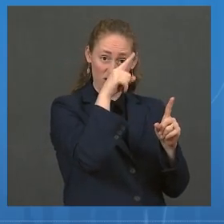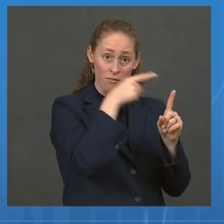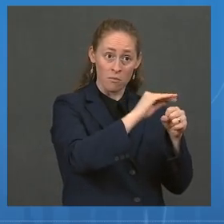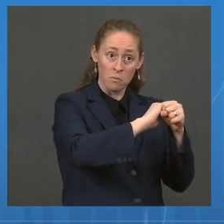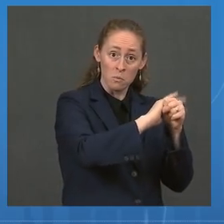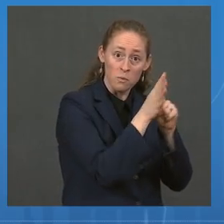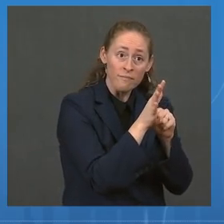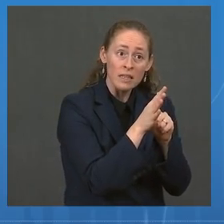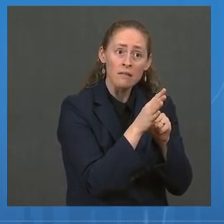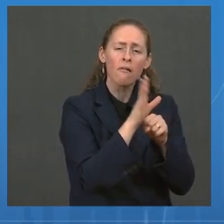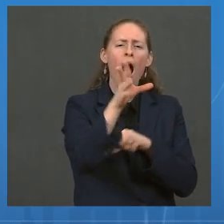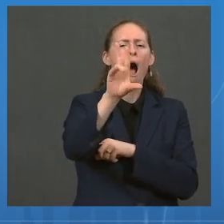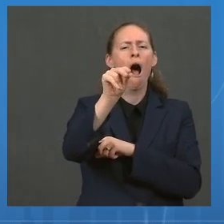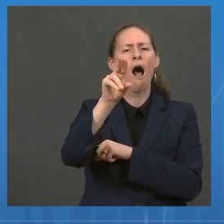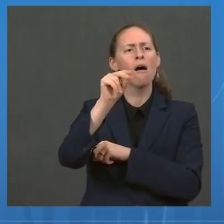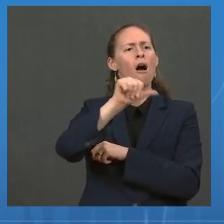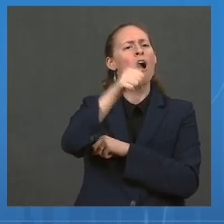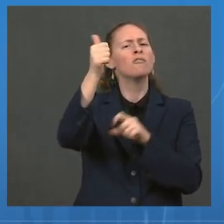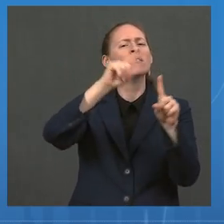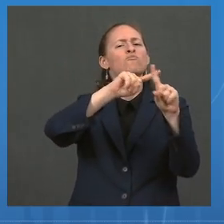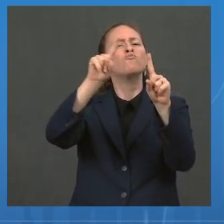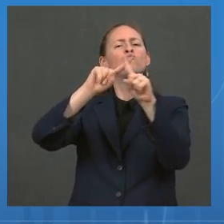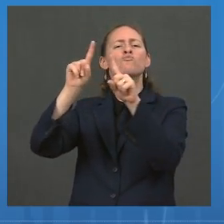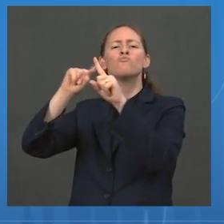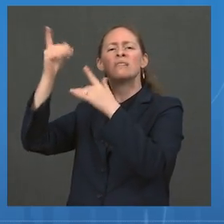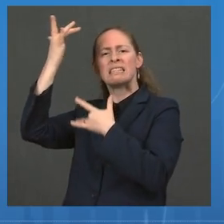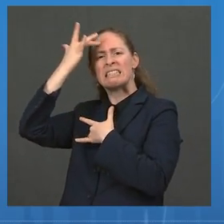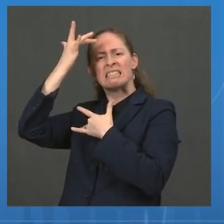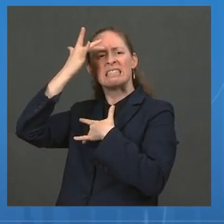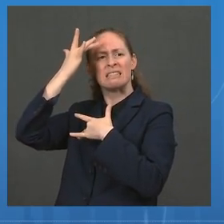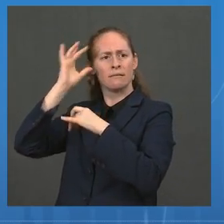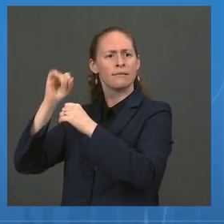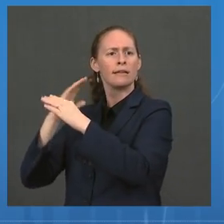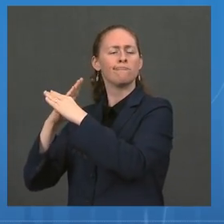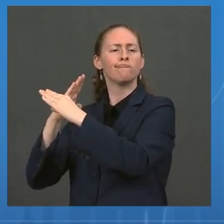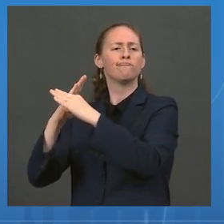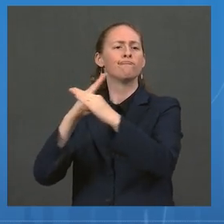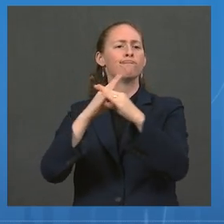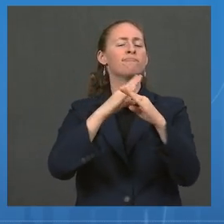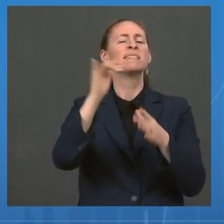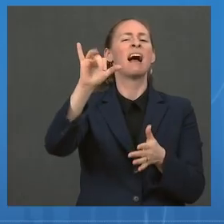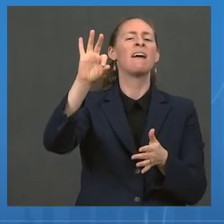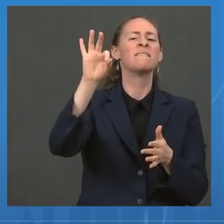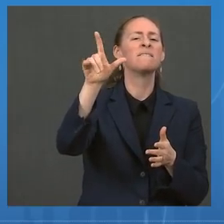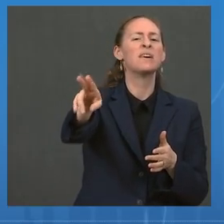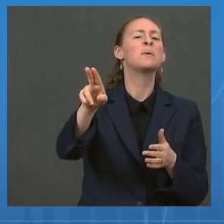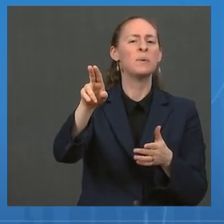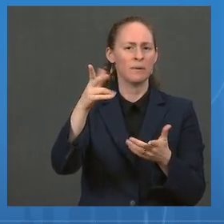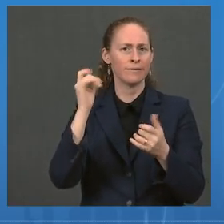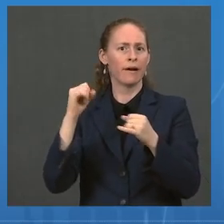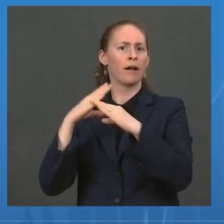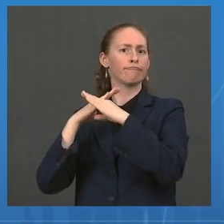other infectious diseases, especially influenza or "flu." This week, CDC has started collecting data